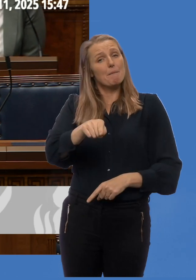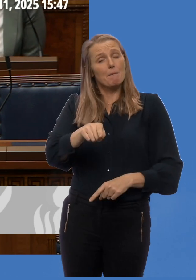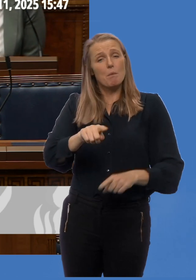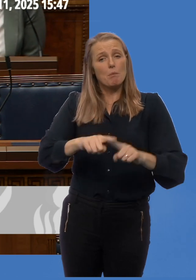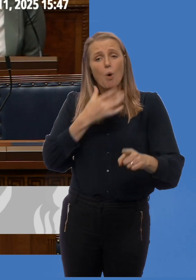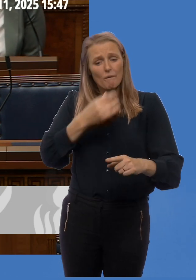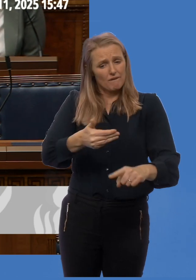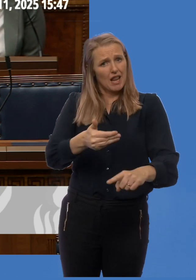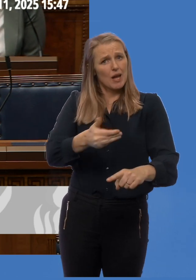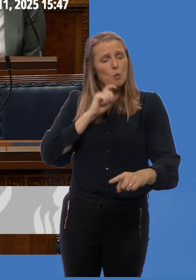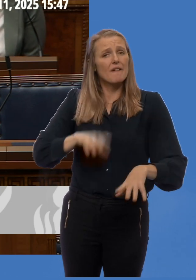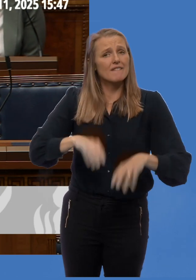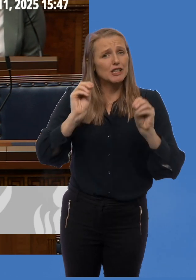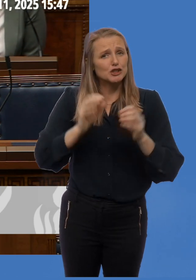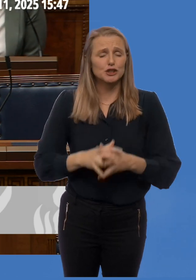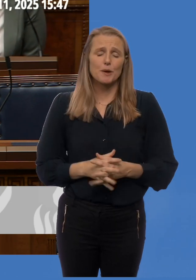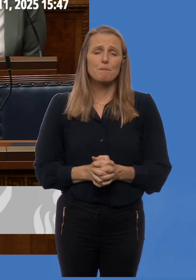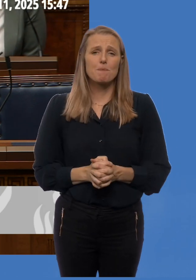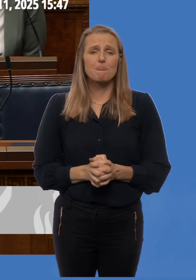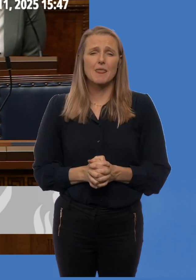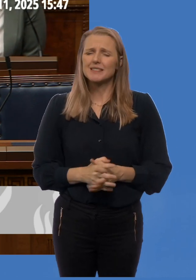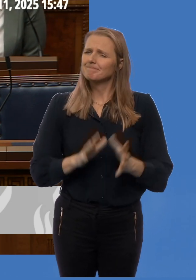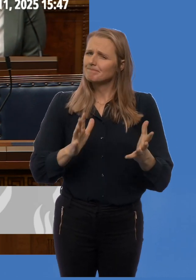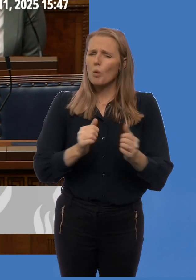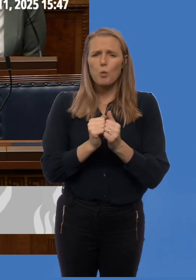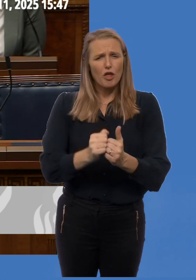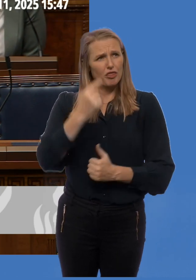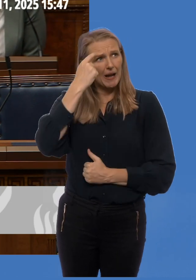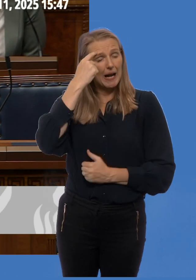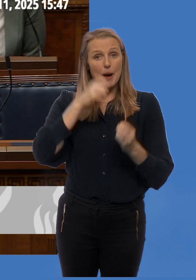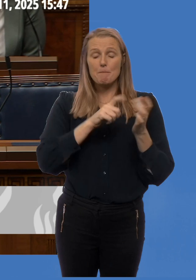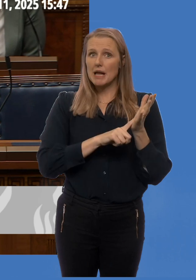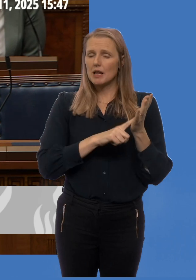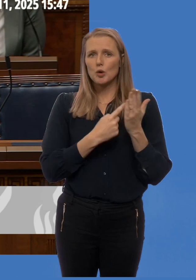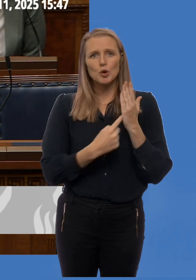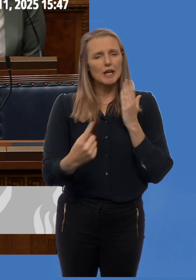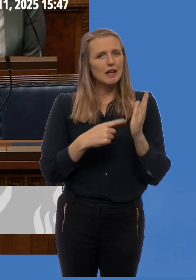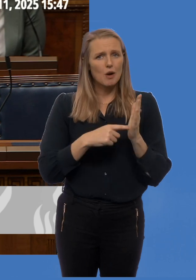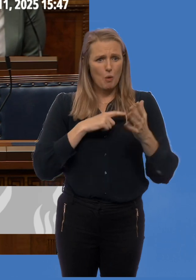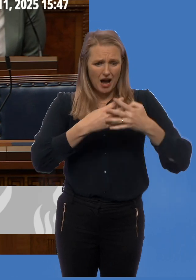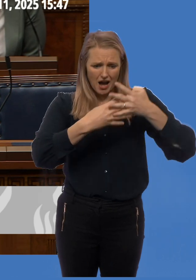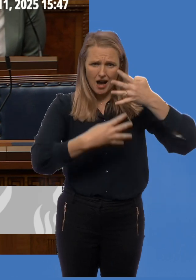However, this Bill is unique in its scope and impact. It is not like any other Bill that